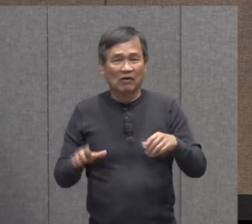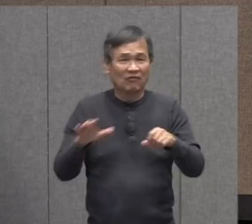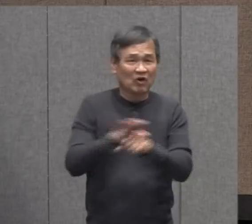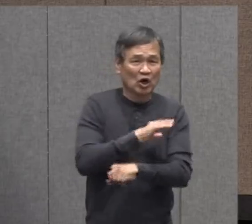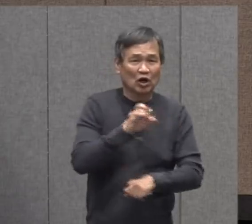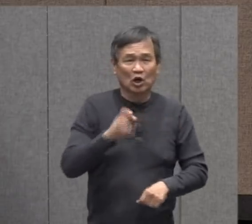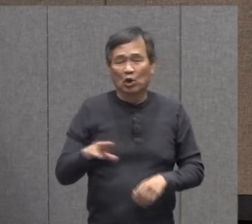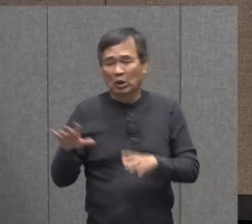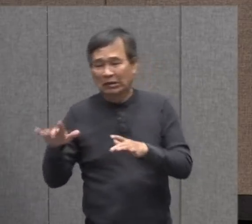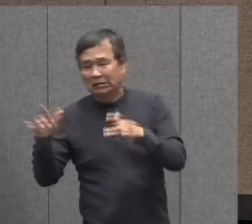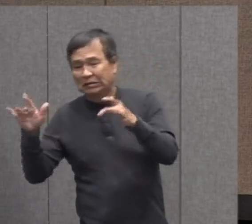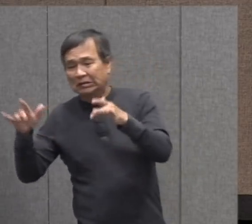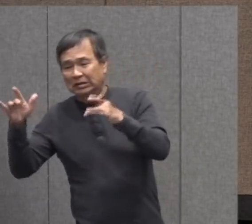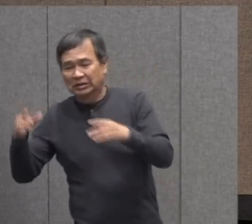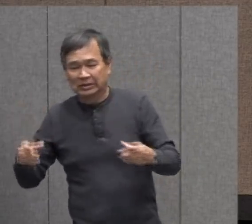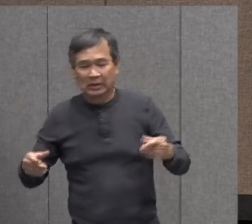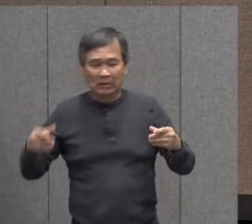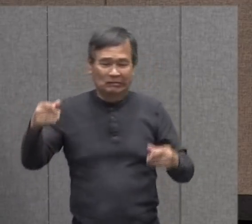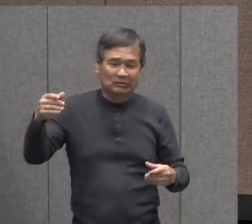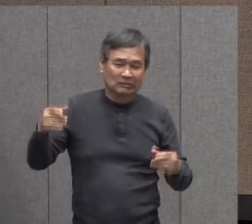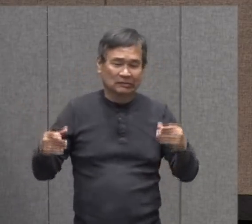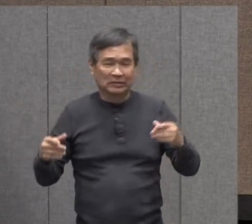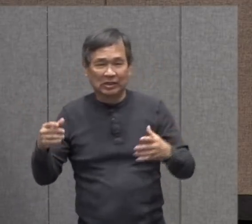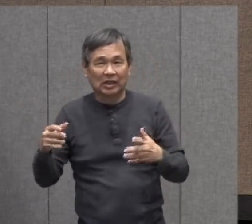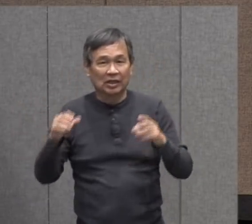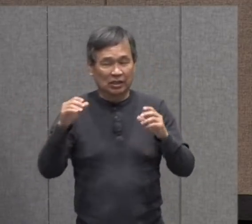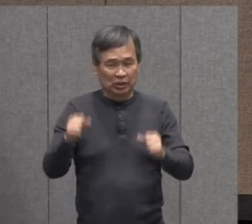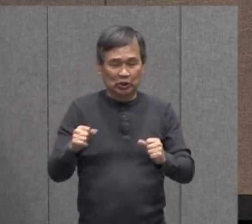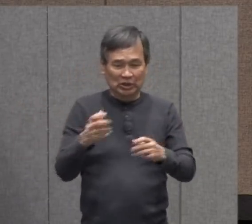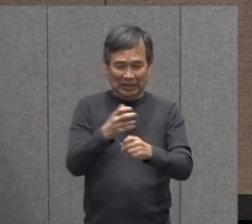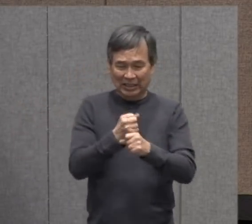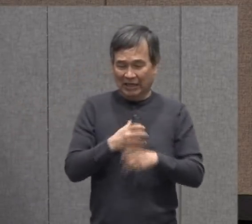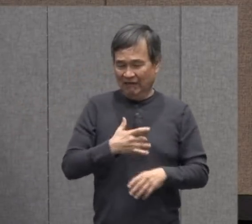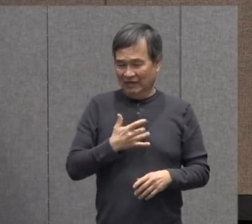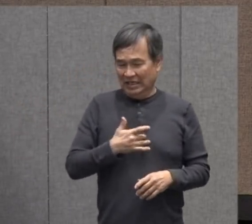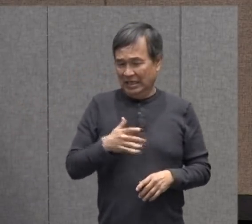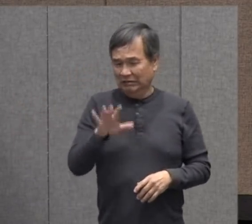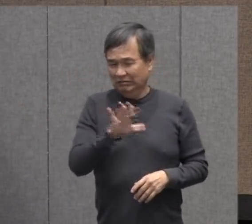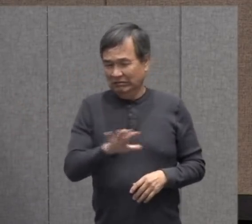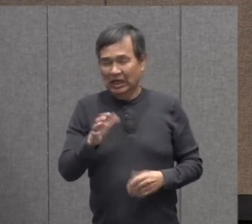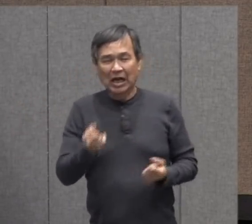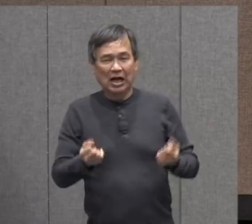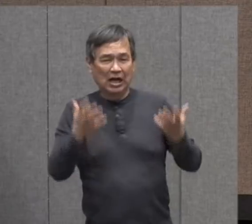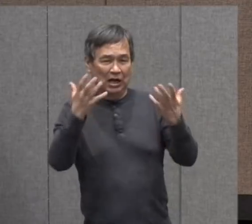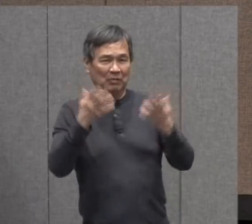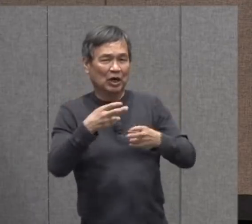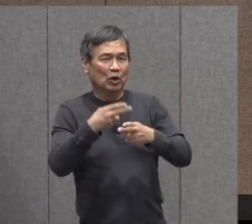or if you have an empty one, completely fill it and then you can get a sense of how much something weighs.